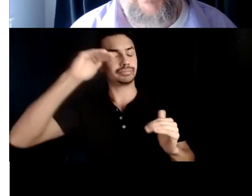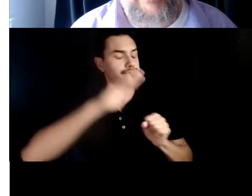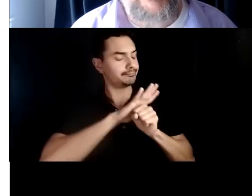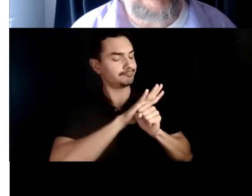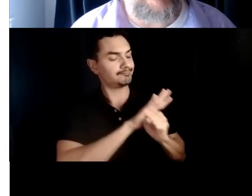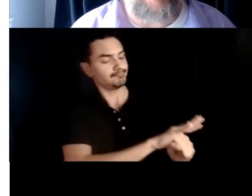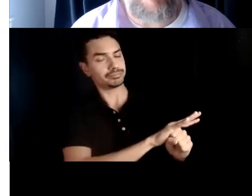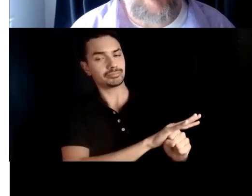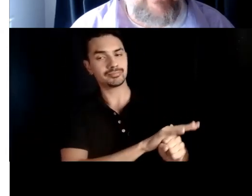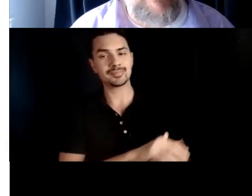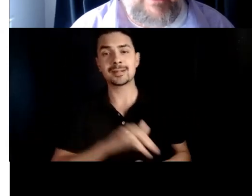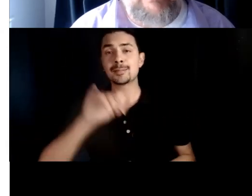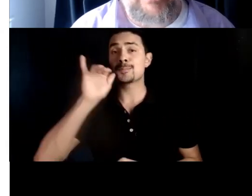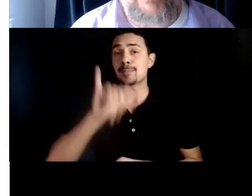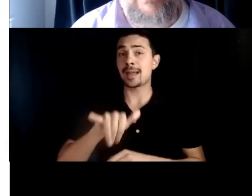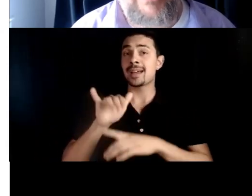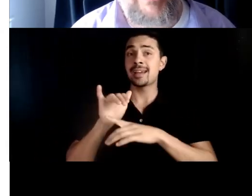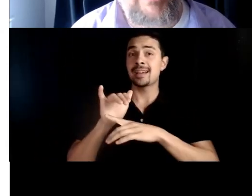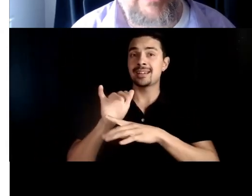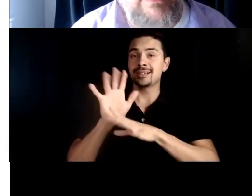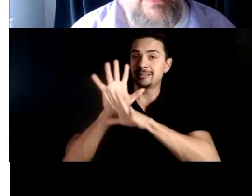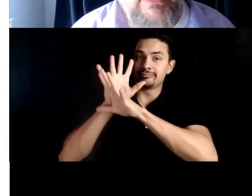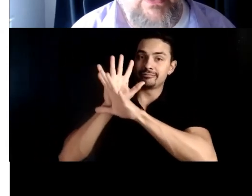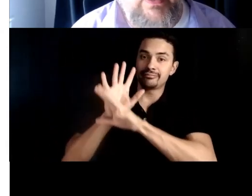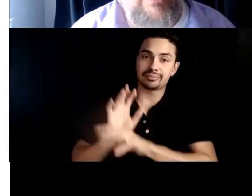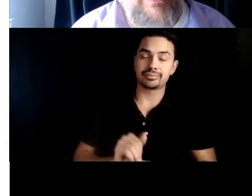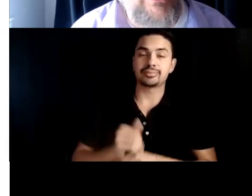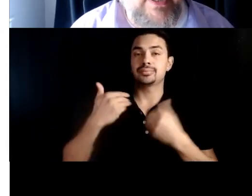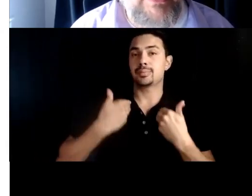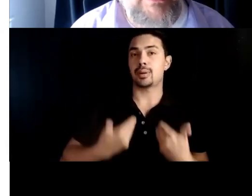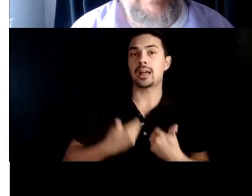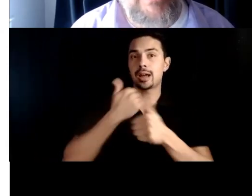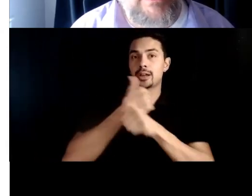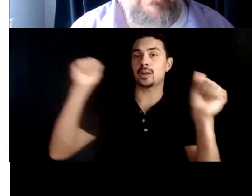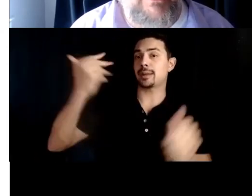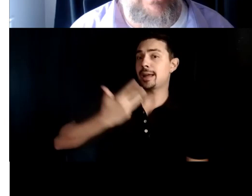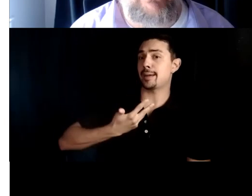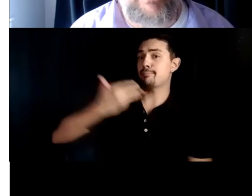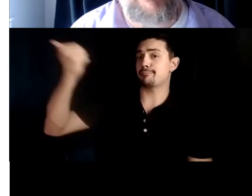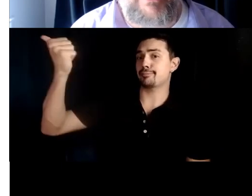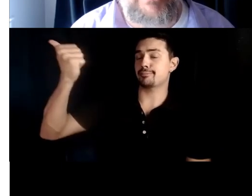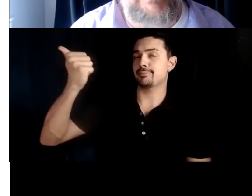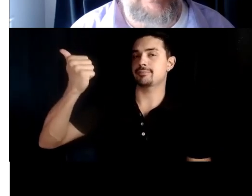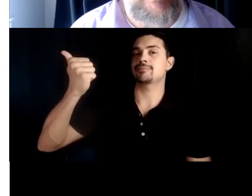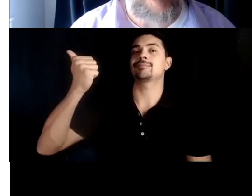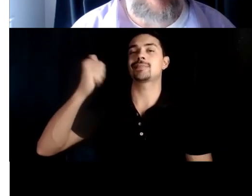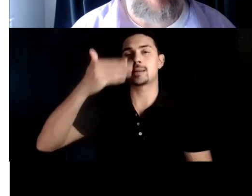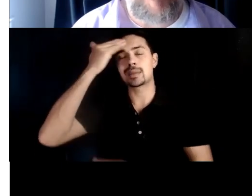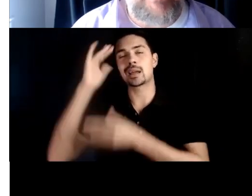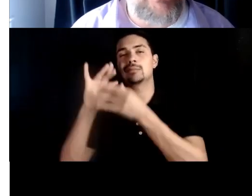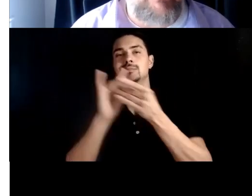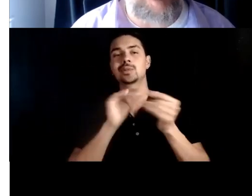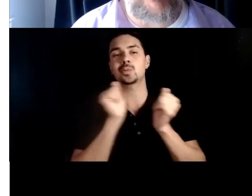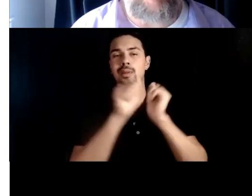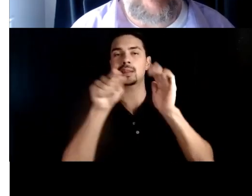This practice of removing bodily autonomy is also entrenched in stigma around bodies and the mainstream belief